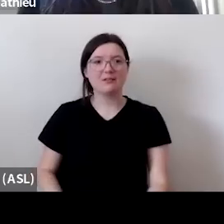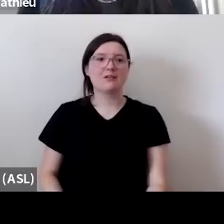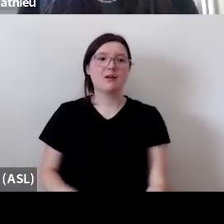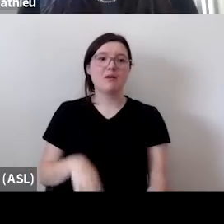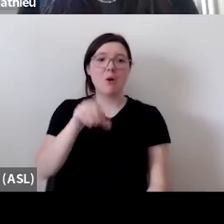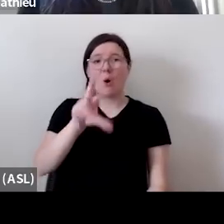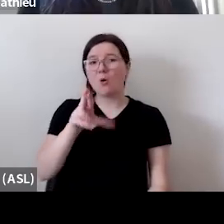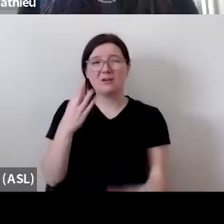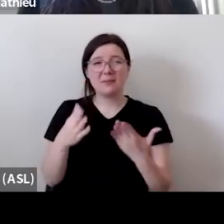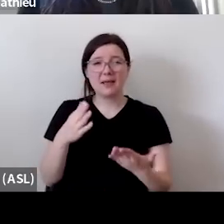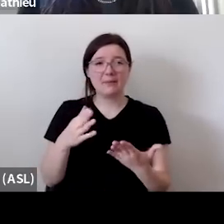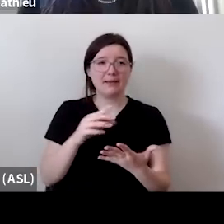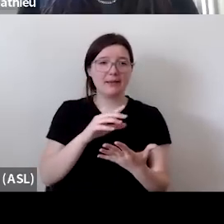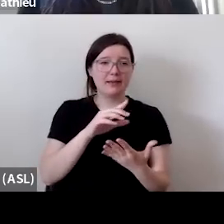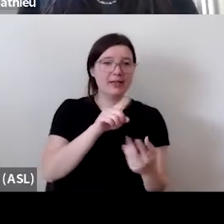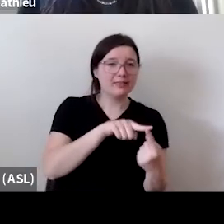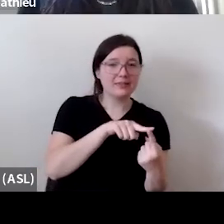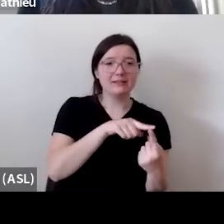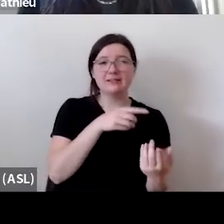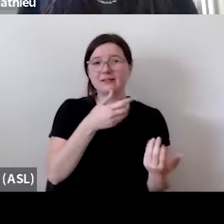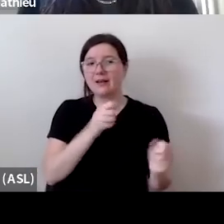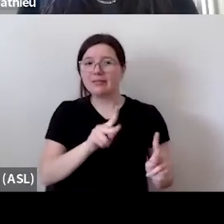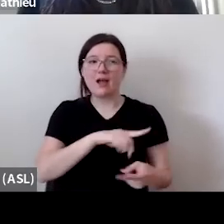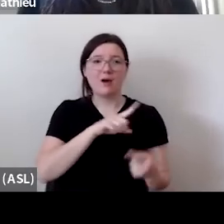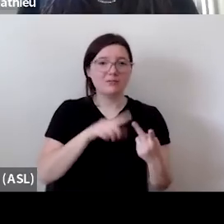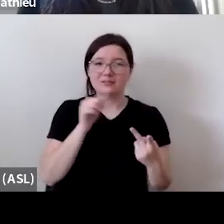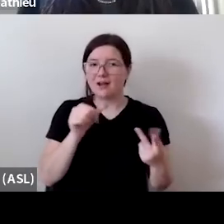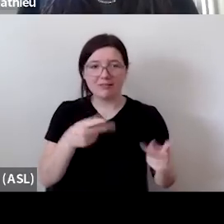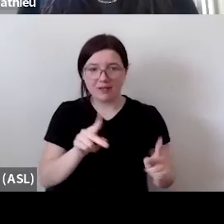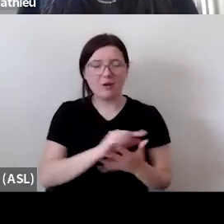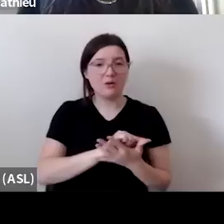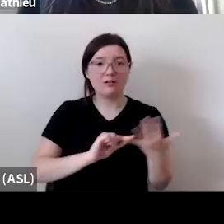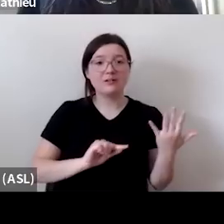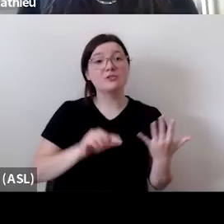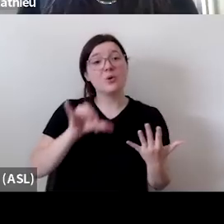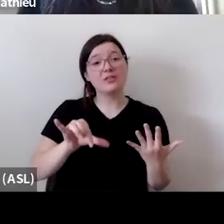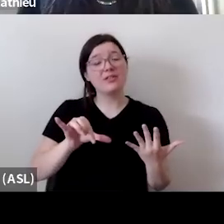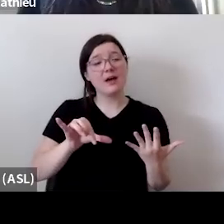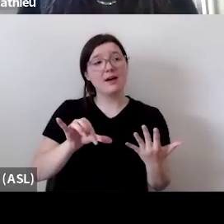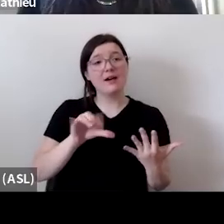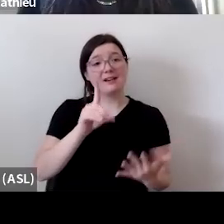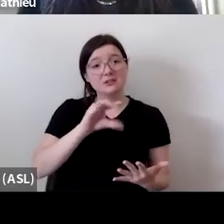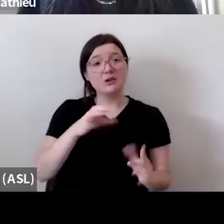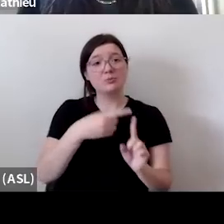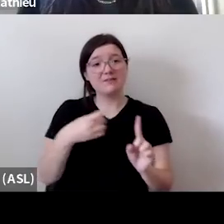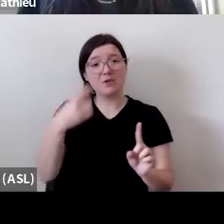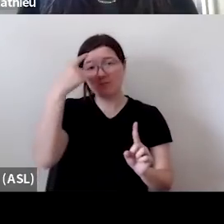So when you have this paperwork from a mental health professional, there's stipulations that the mental health professional can put in